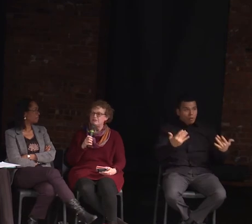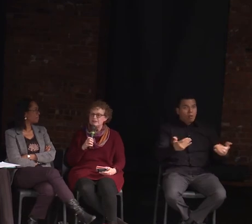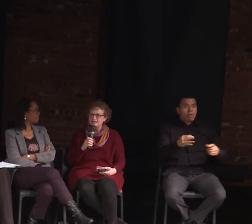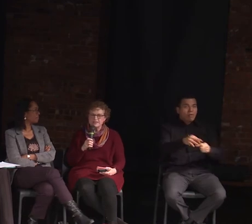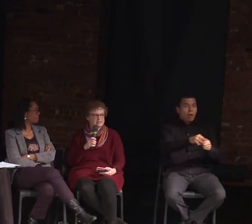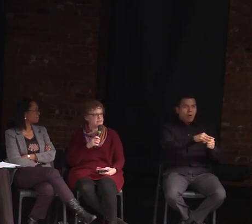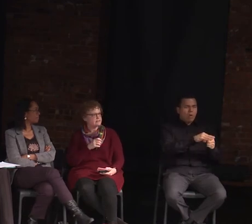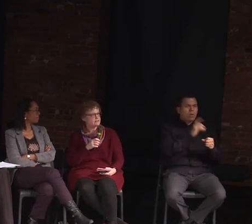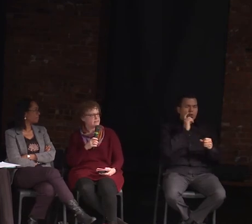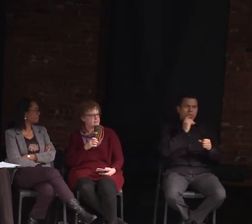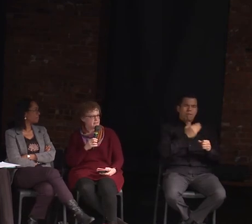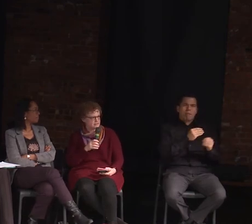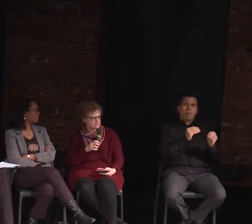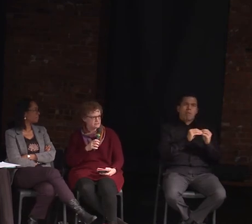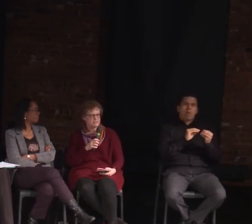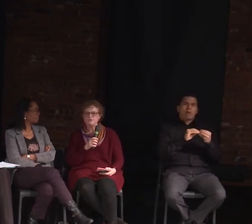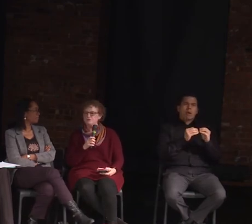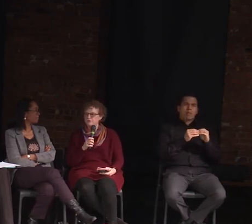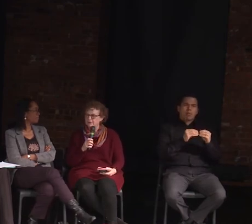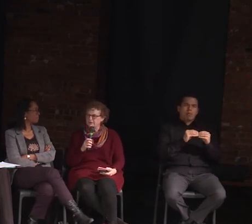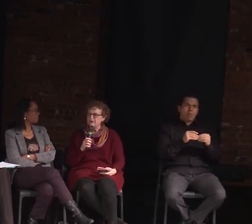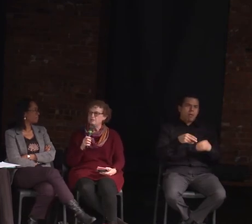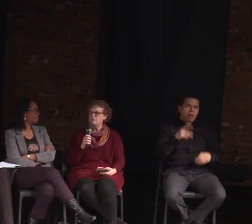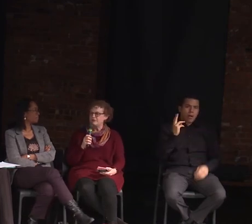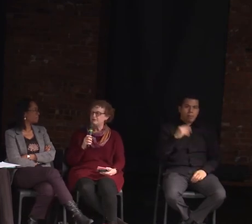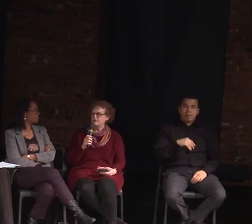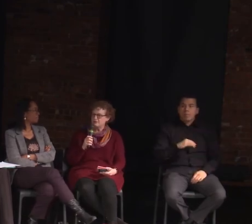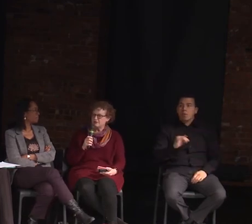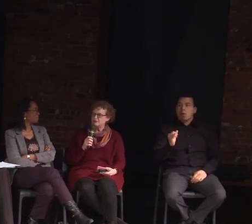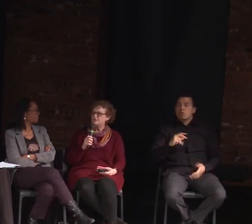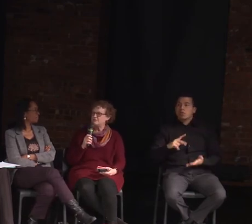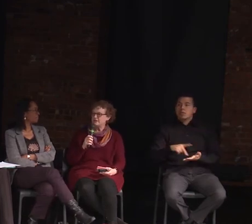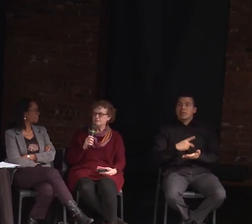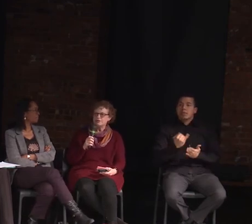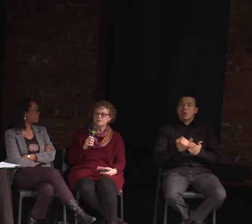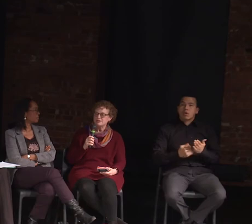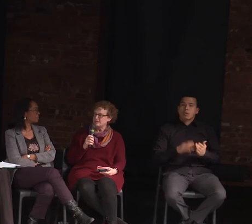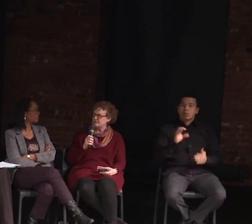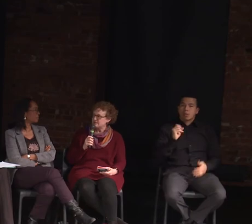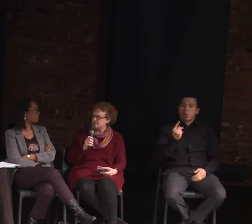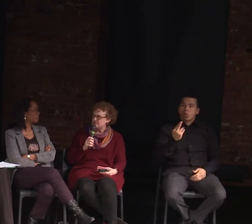I would say, to the extent that dance artist couture bring your art to red and purple states.